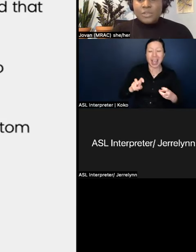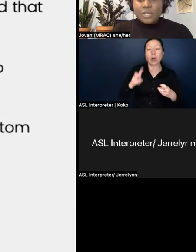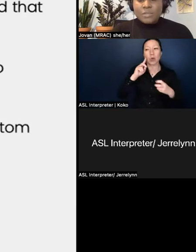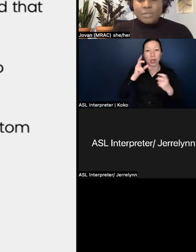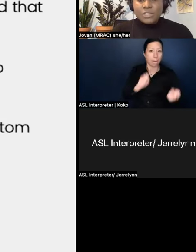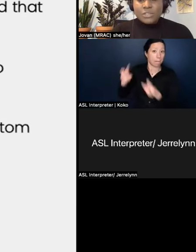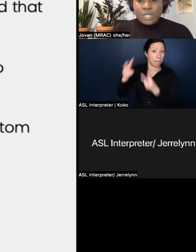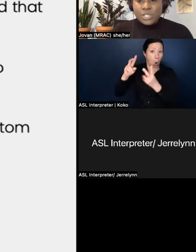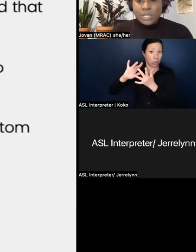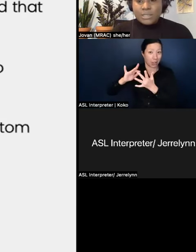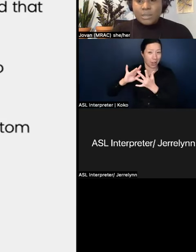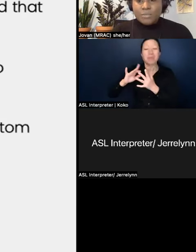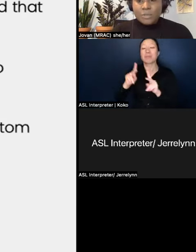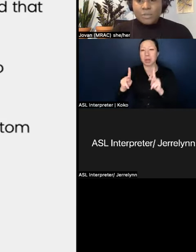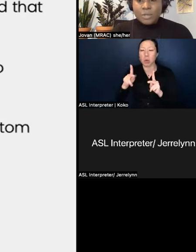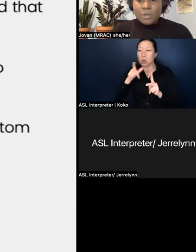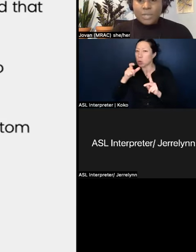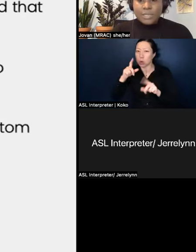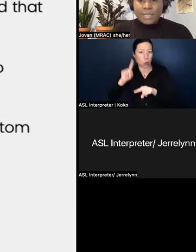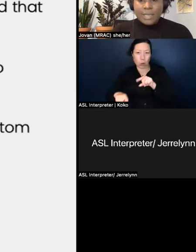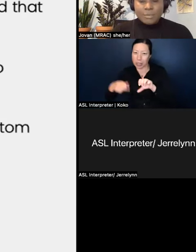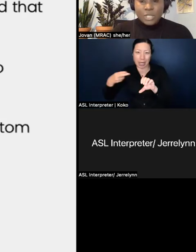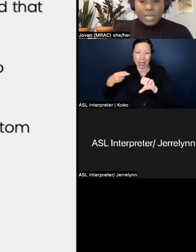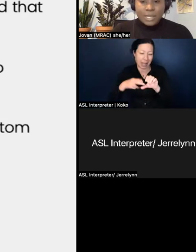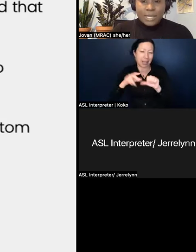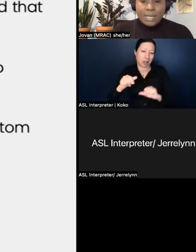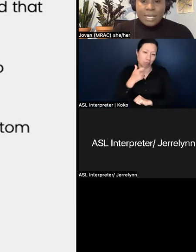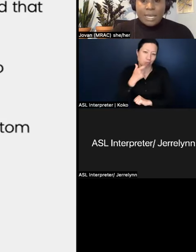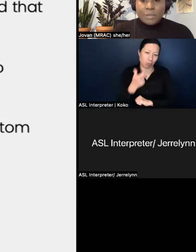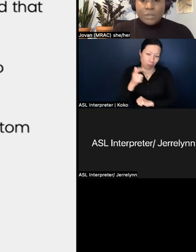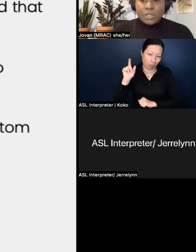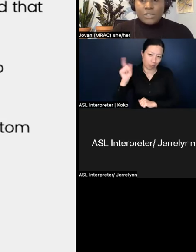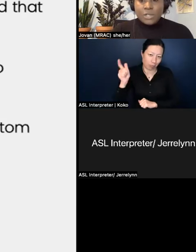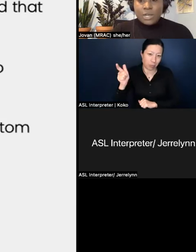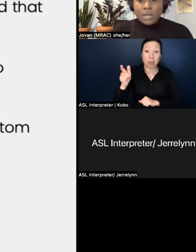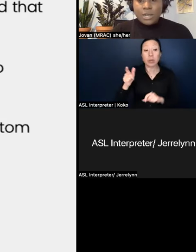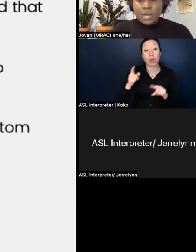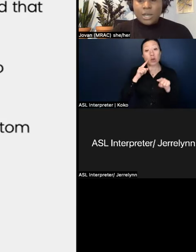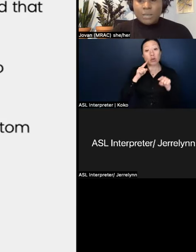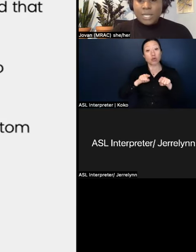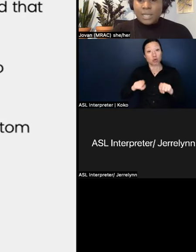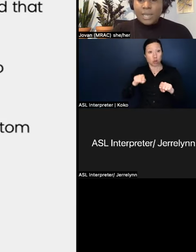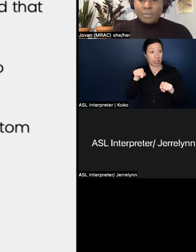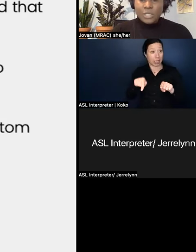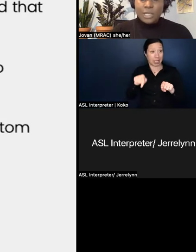During the registration, some folks requested captioning. You can turn on automated captioning